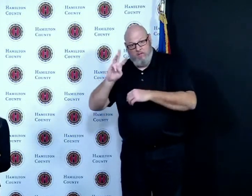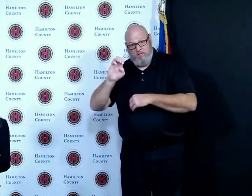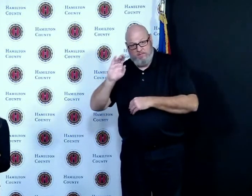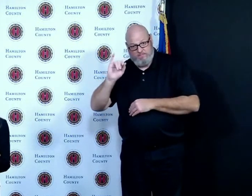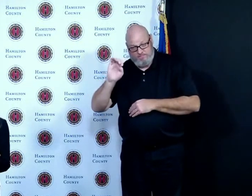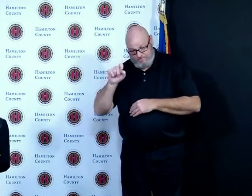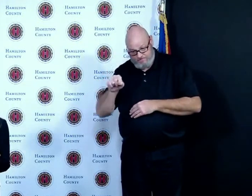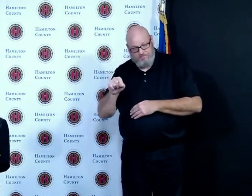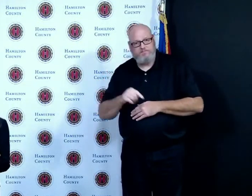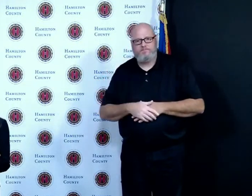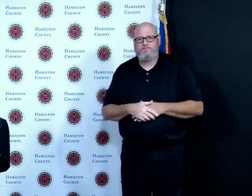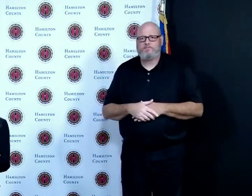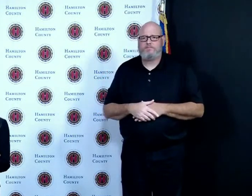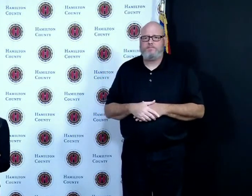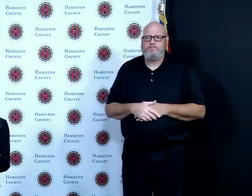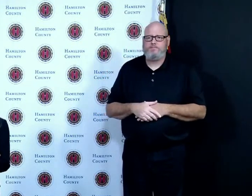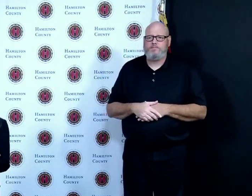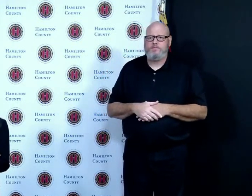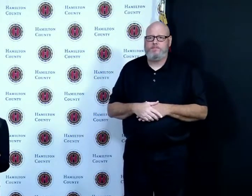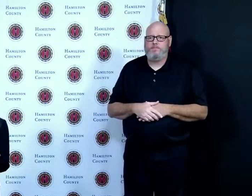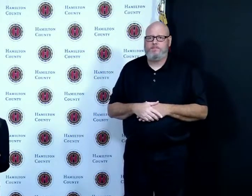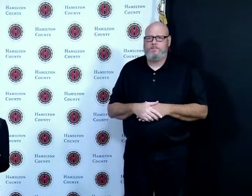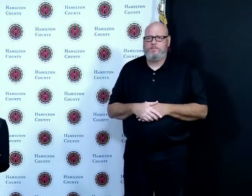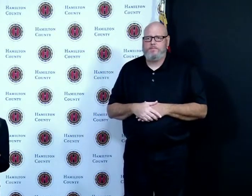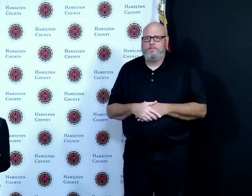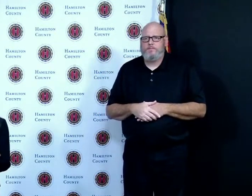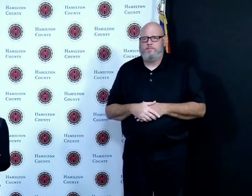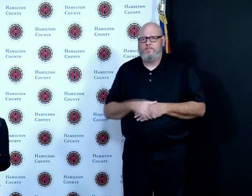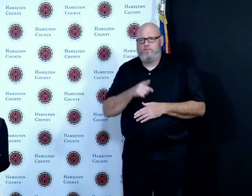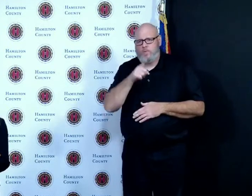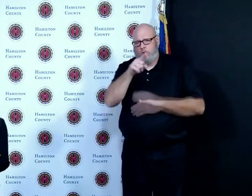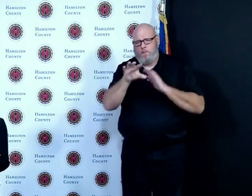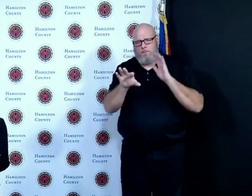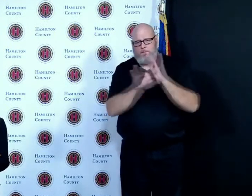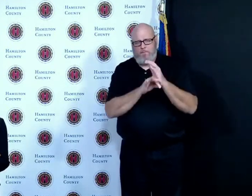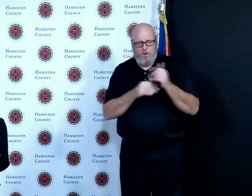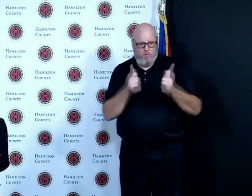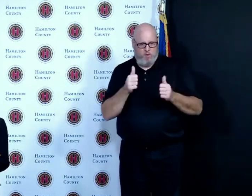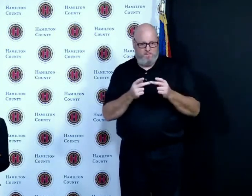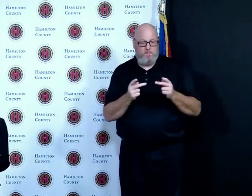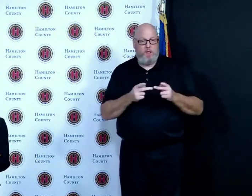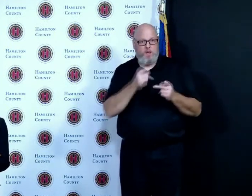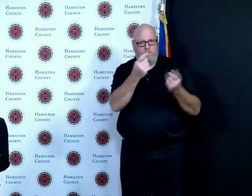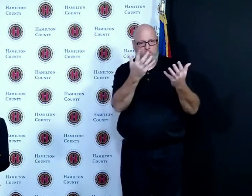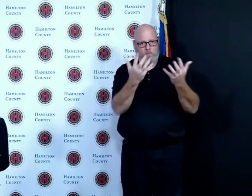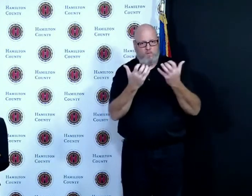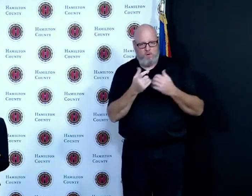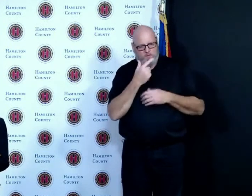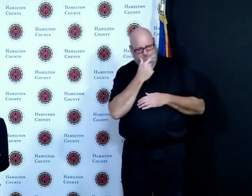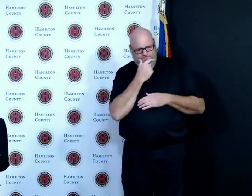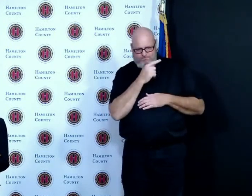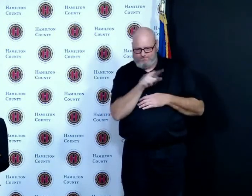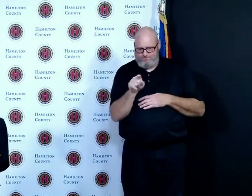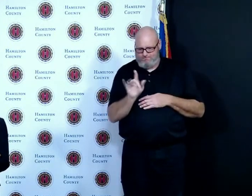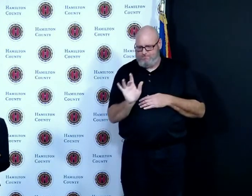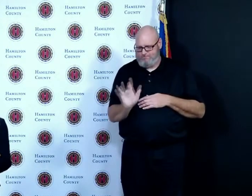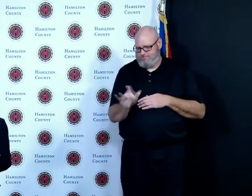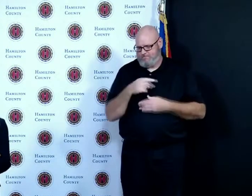with people outside the bubble be careful wear the mask stay at a distance and if you don't want it